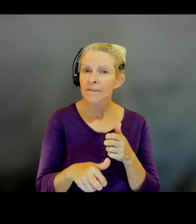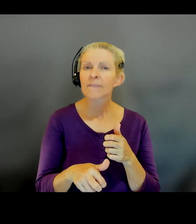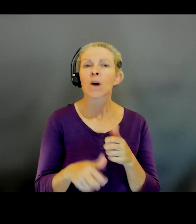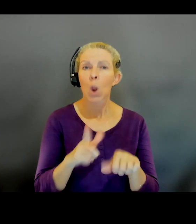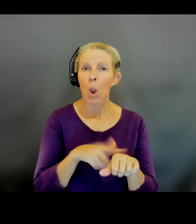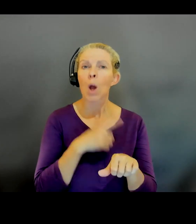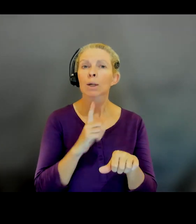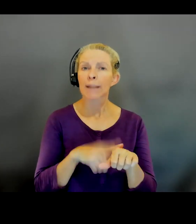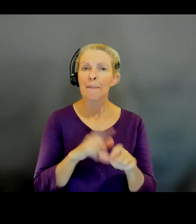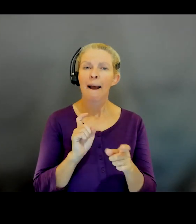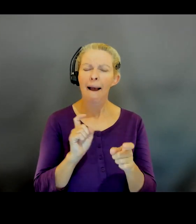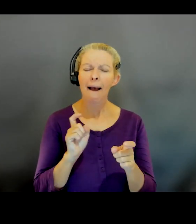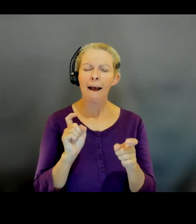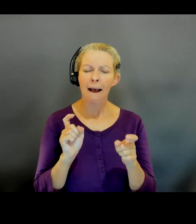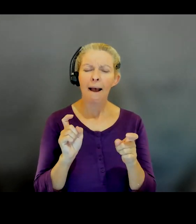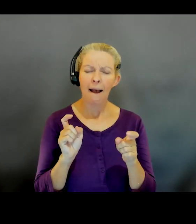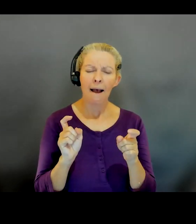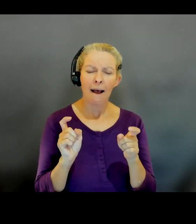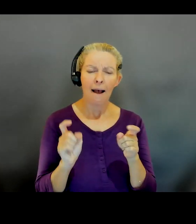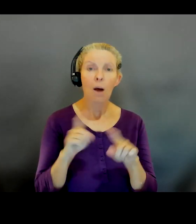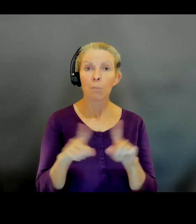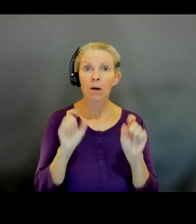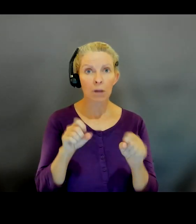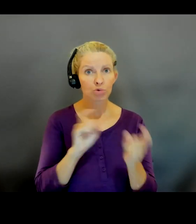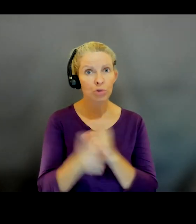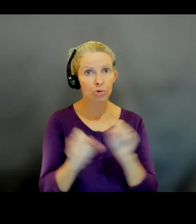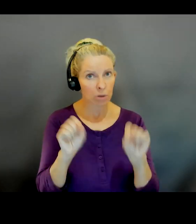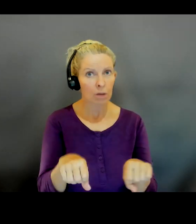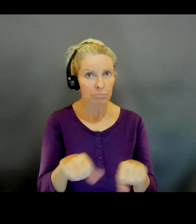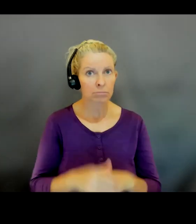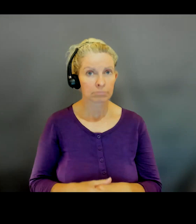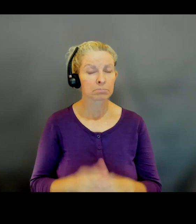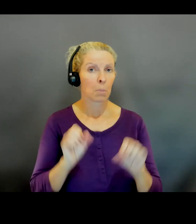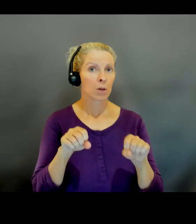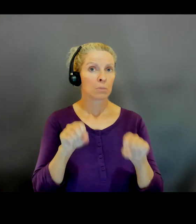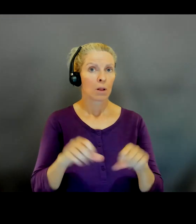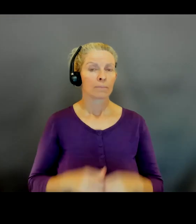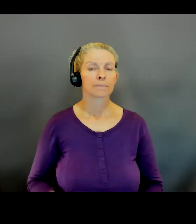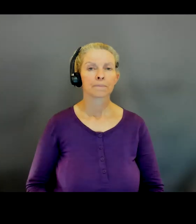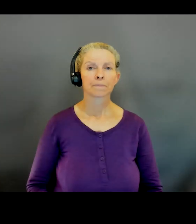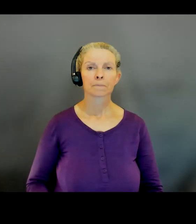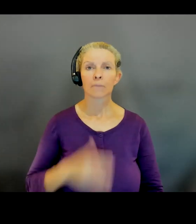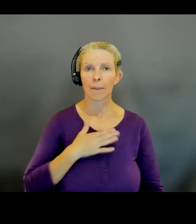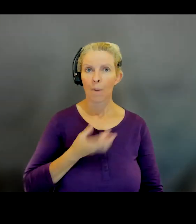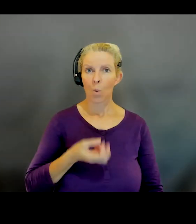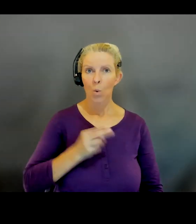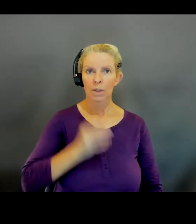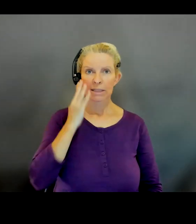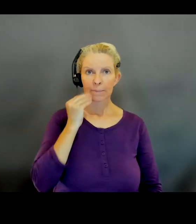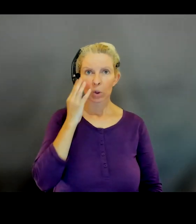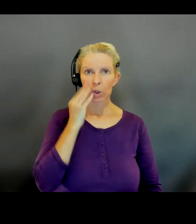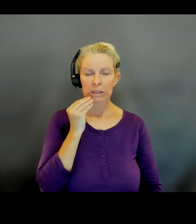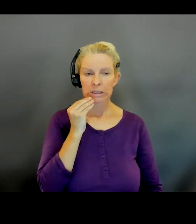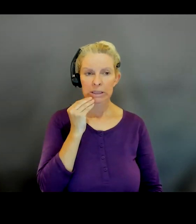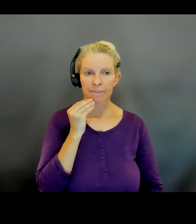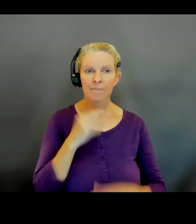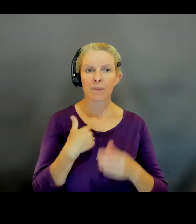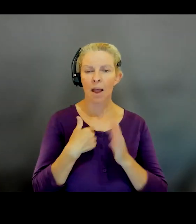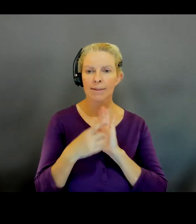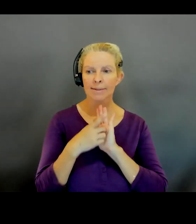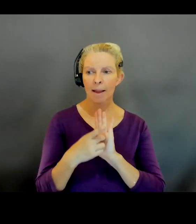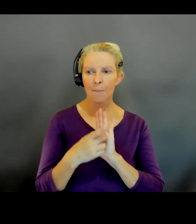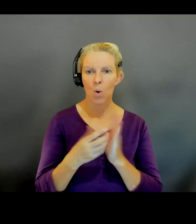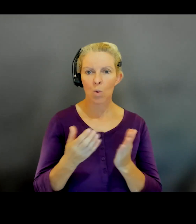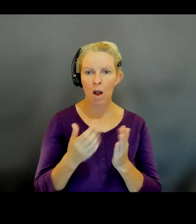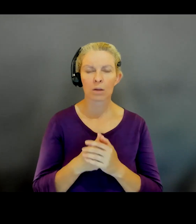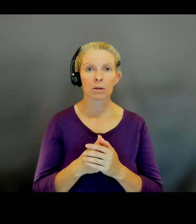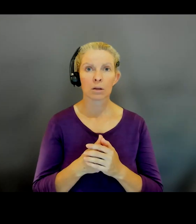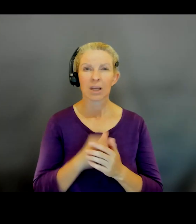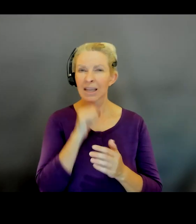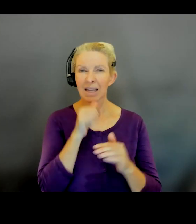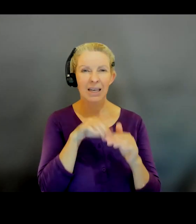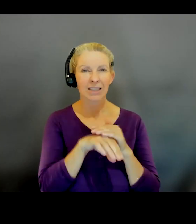happen. It is possible. I have had success in demoing inaccessible content to stakeholders,